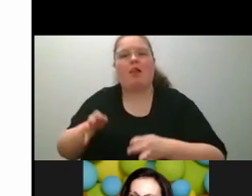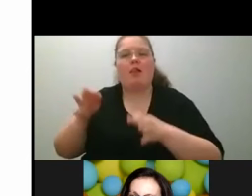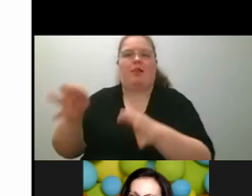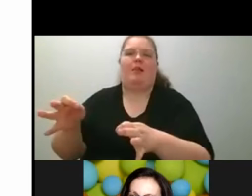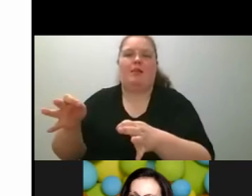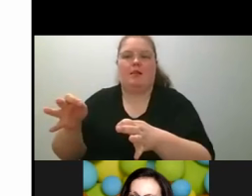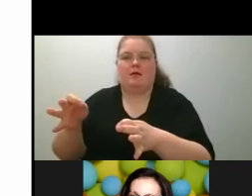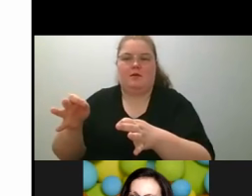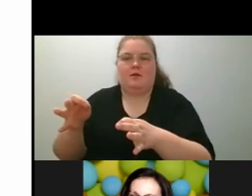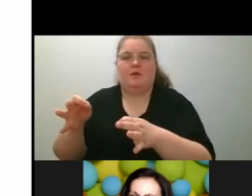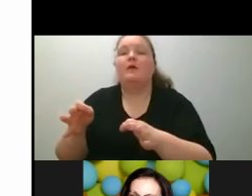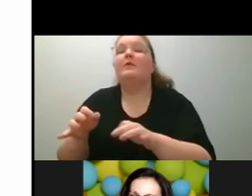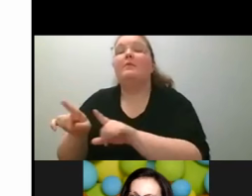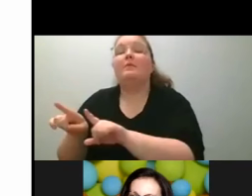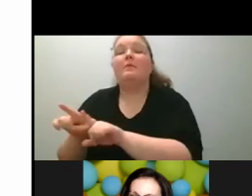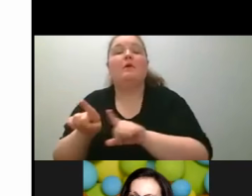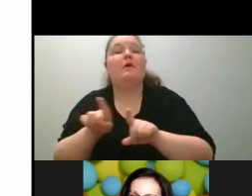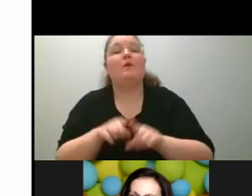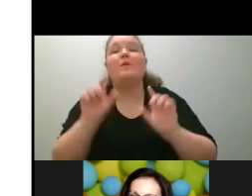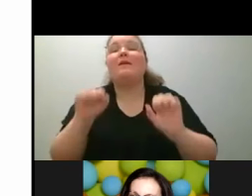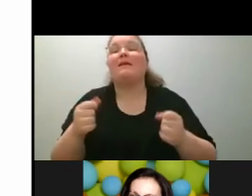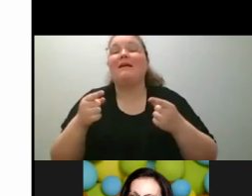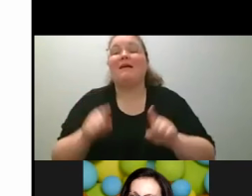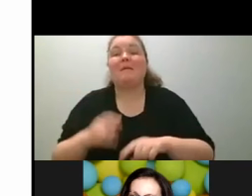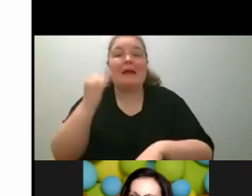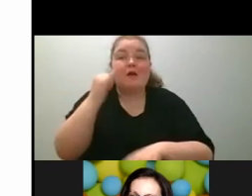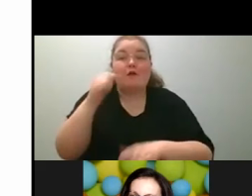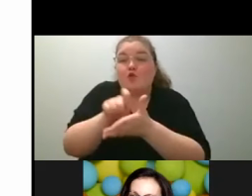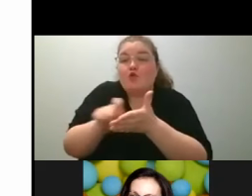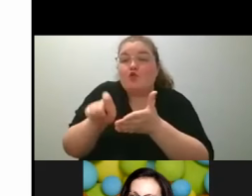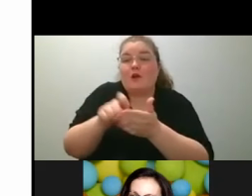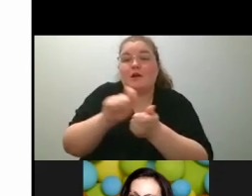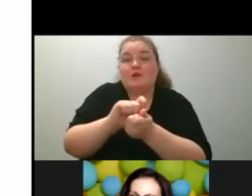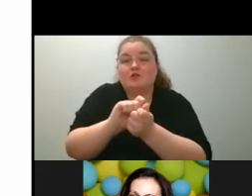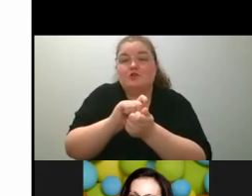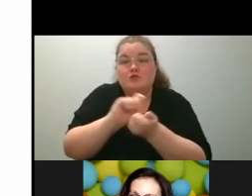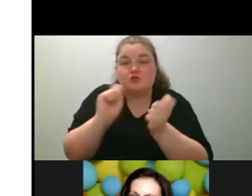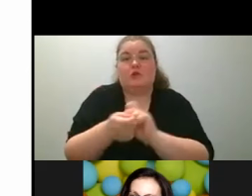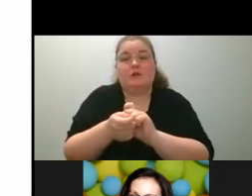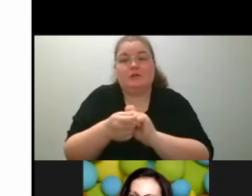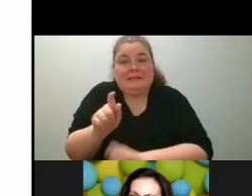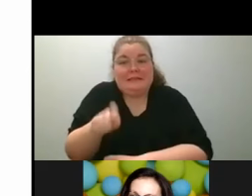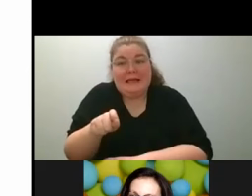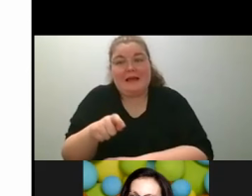Likewise, what happens is, you know there's a universal truth that handwriting is bad,